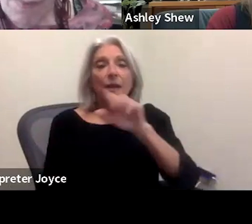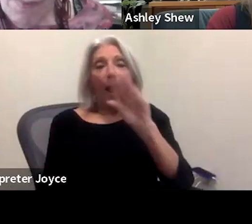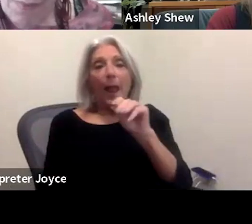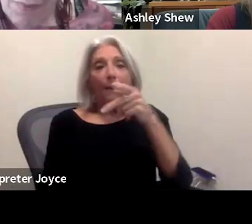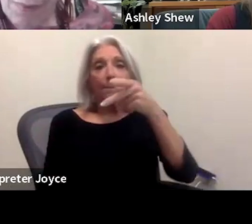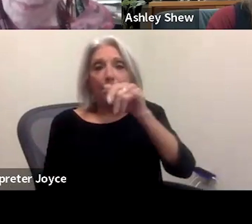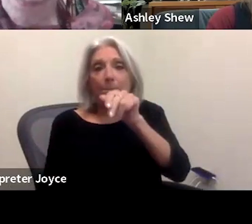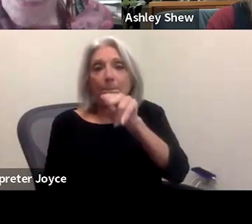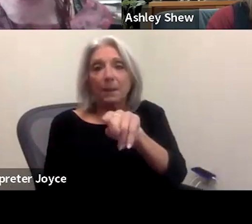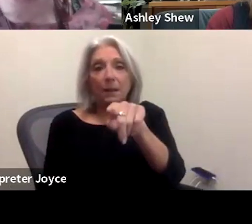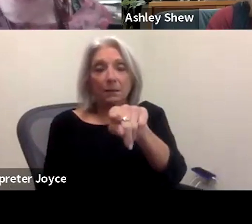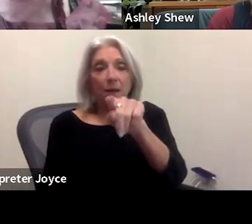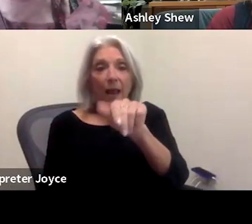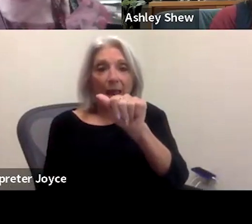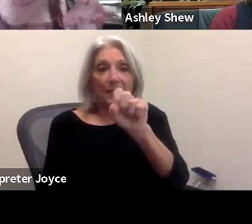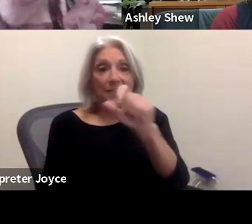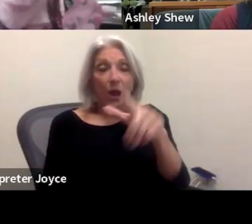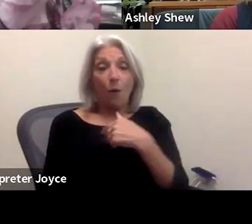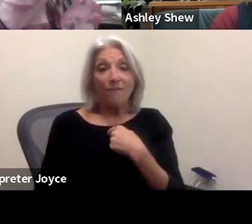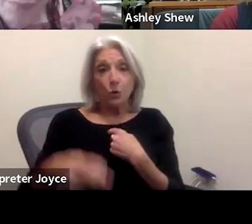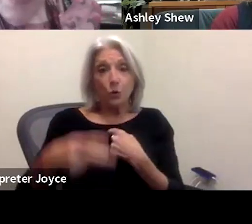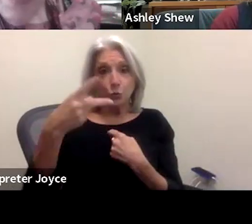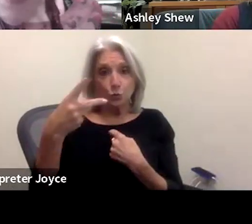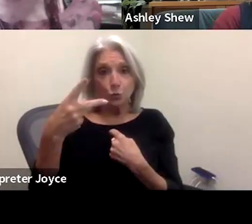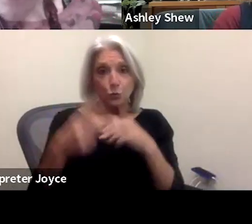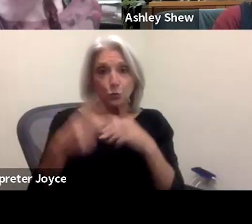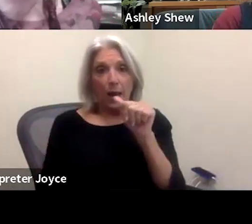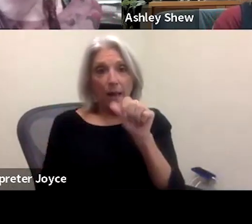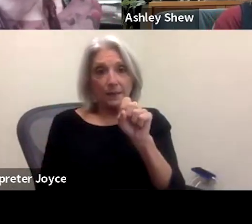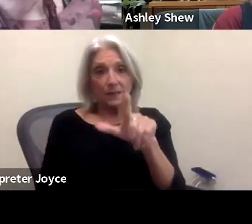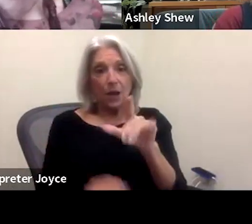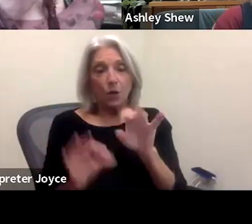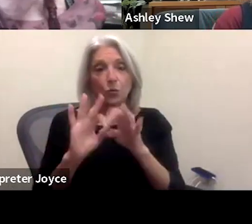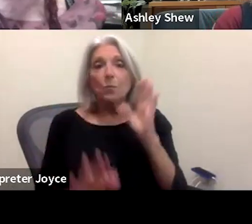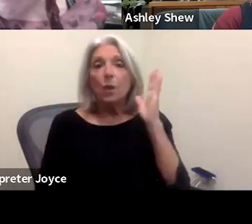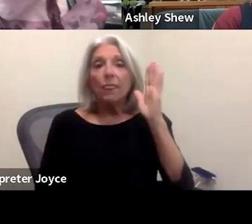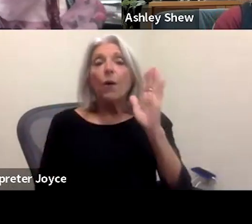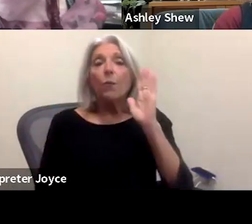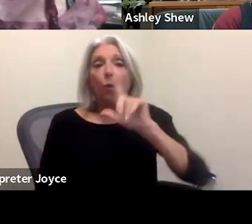There are two ASL interpreters who will be trading on and off.